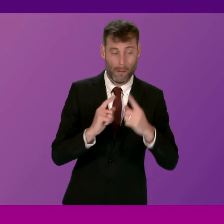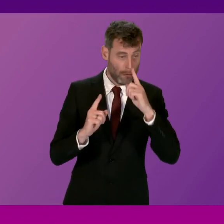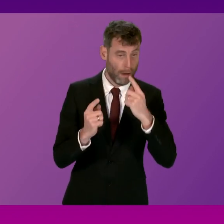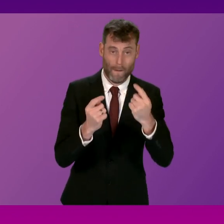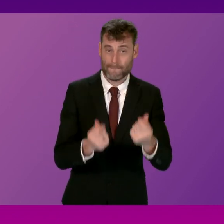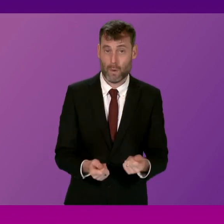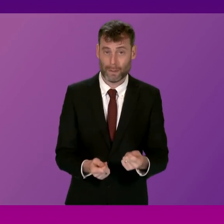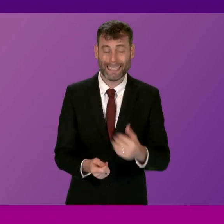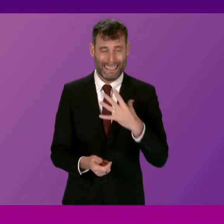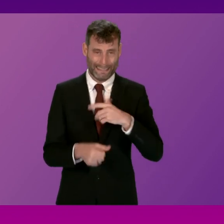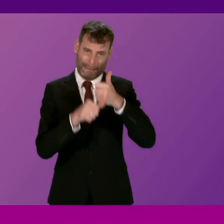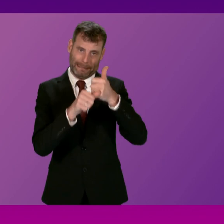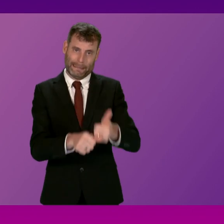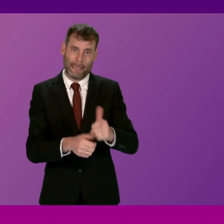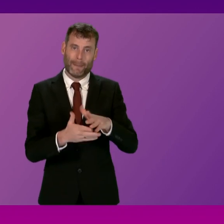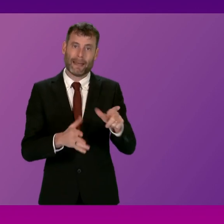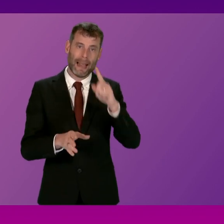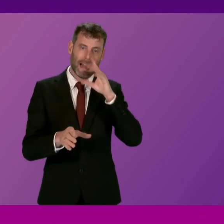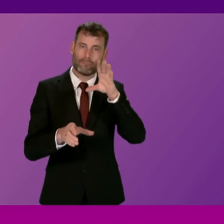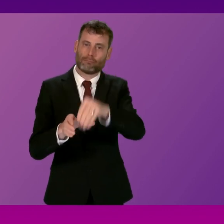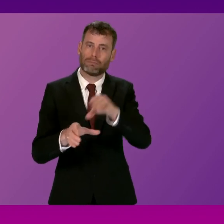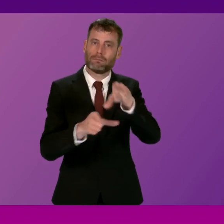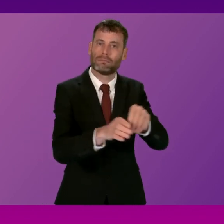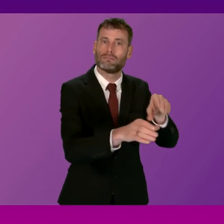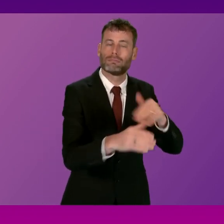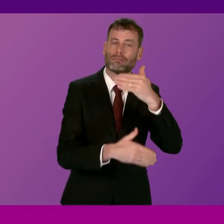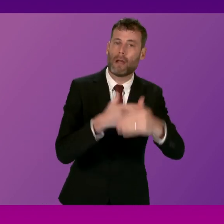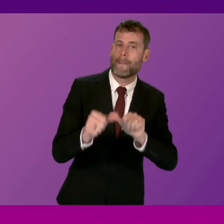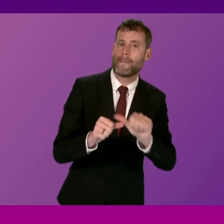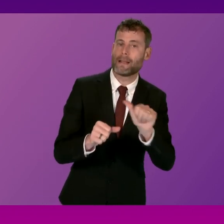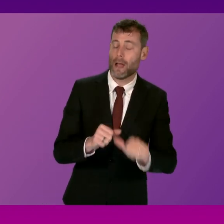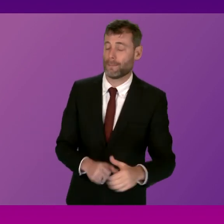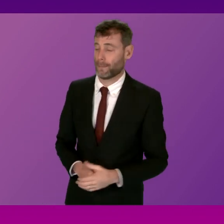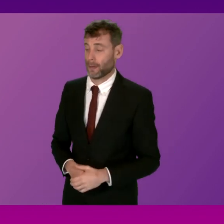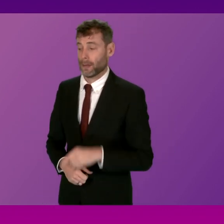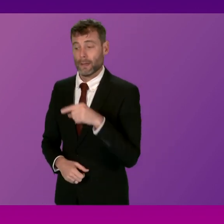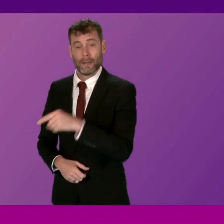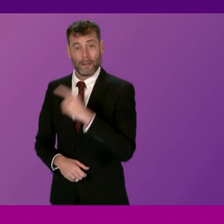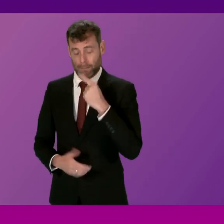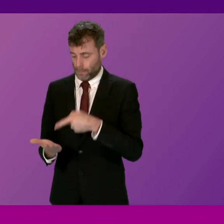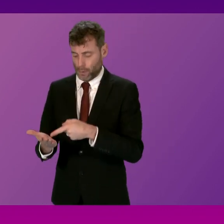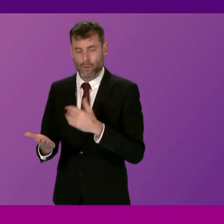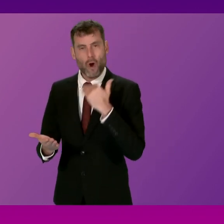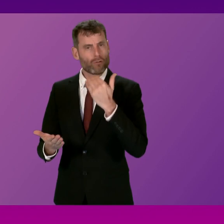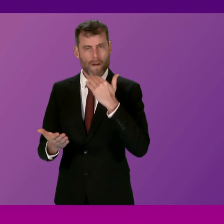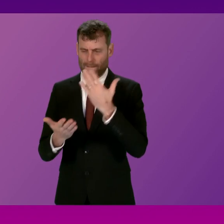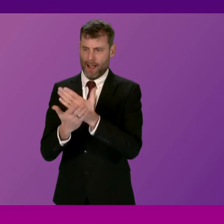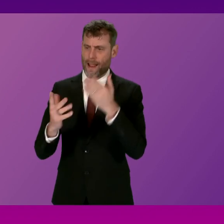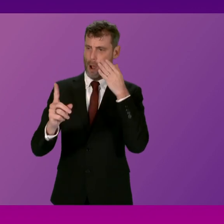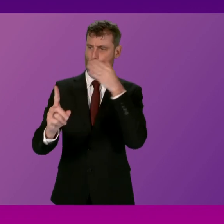The letter said: “A lack of focus and attention, combined with no accountability or political leadership